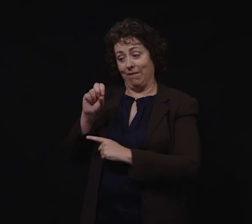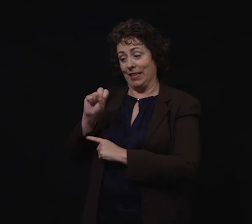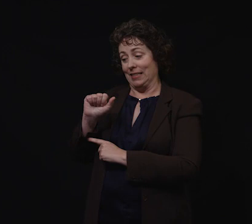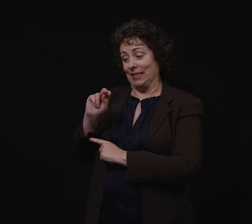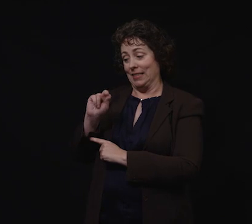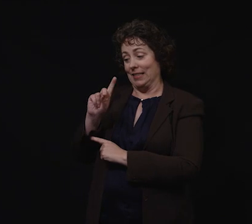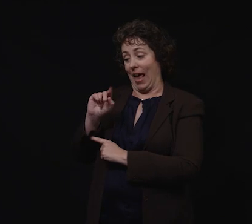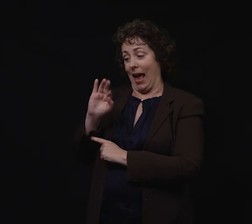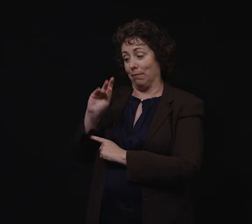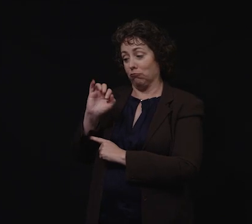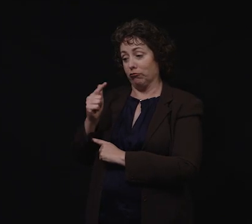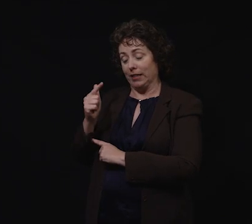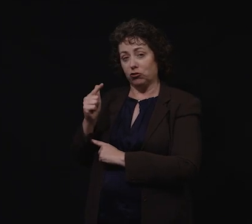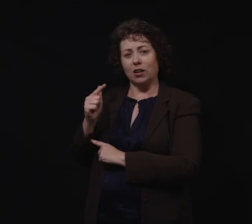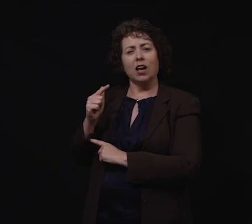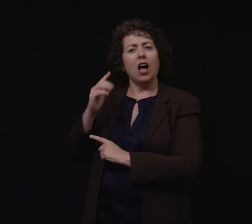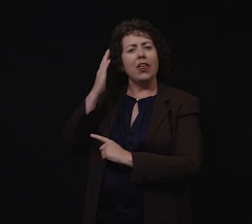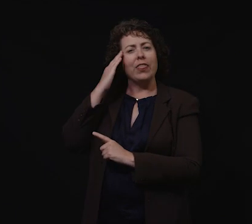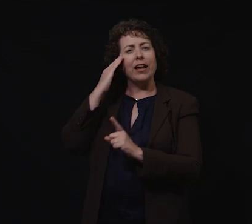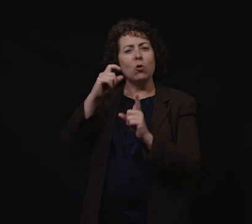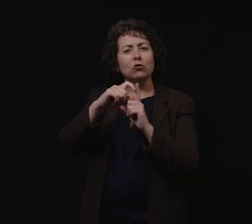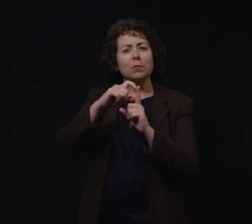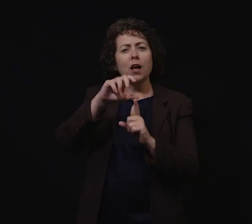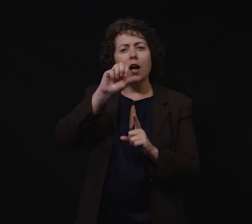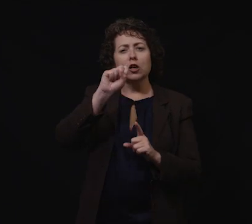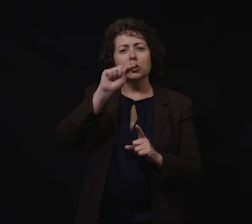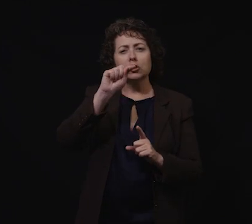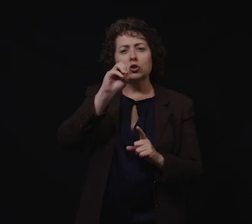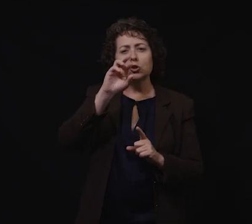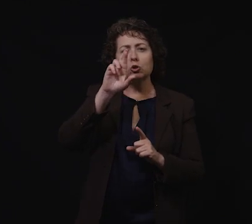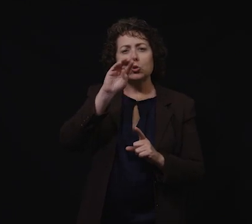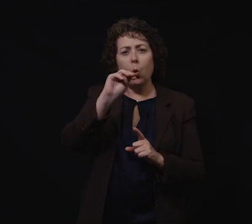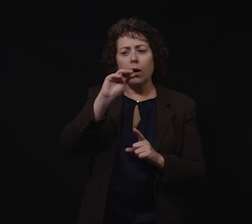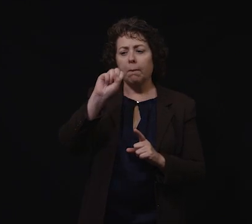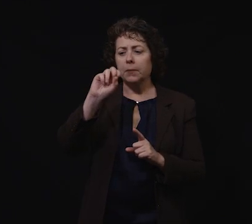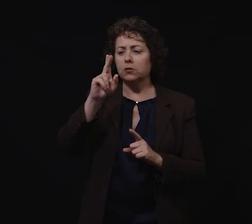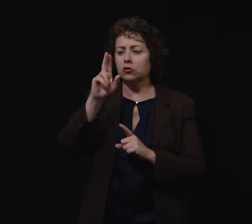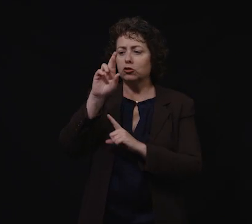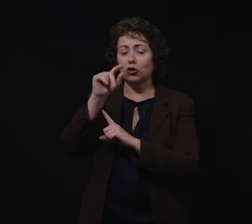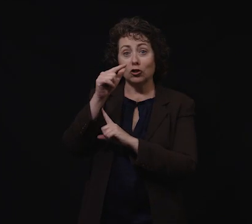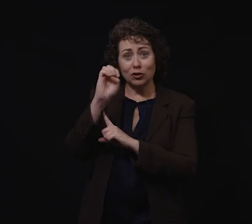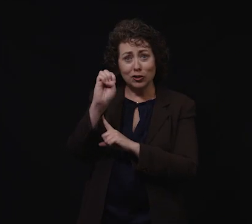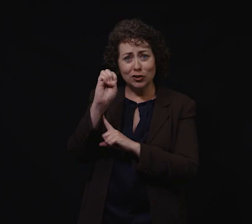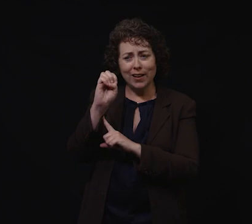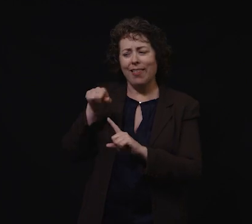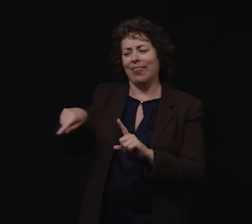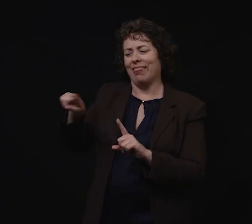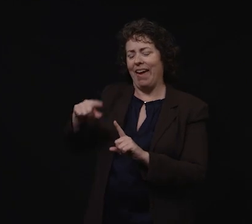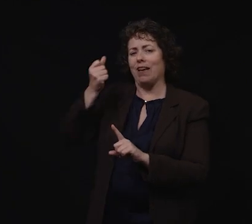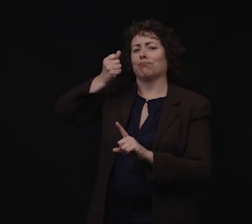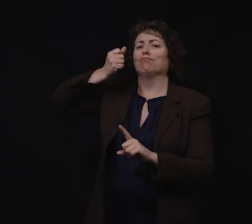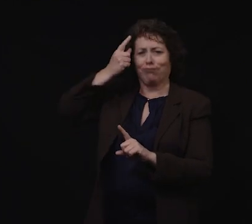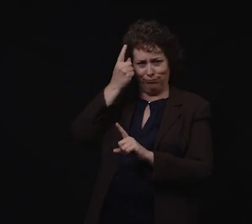They are watching The Weather Channel. They know how intense this storm surge is going to be they know that the American track